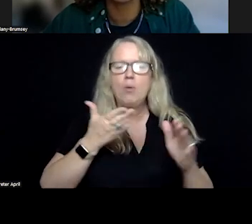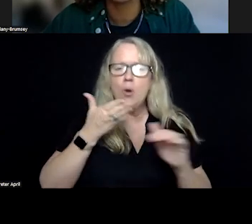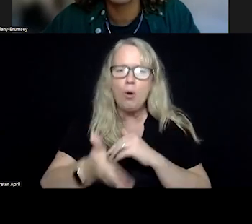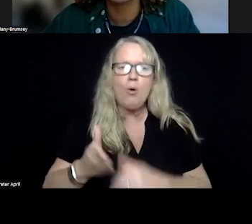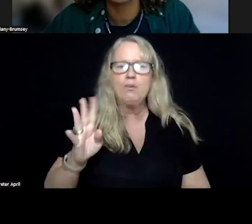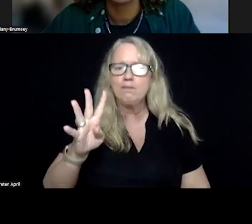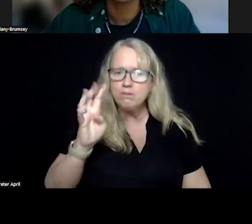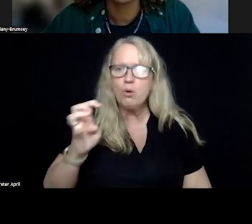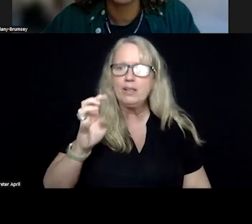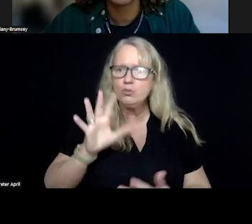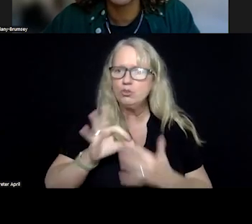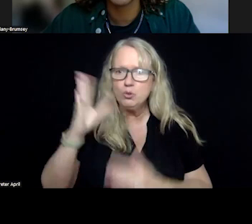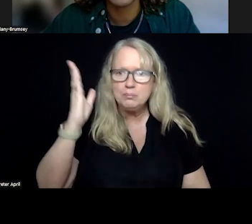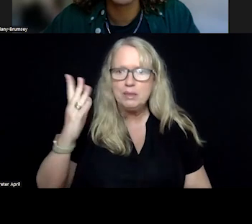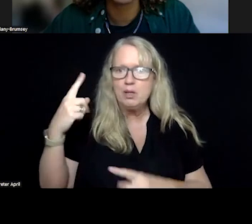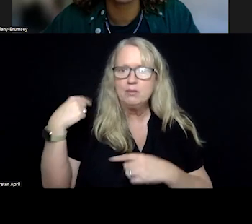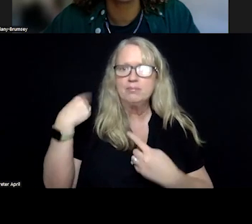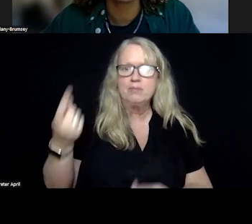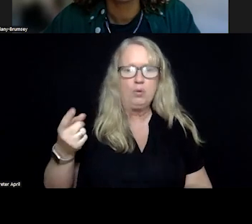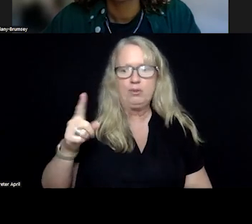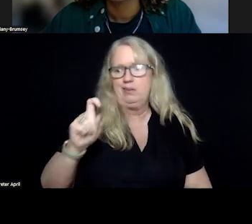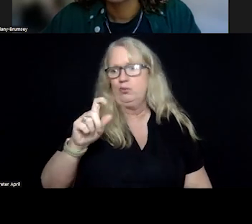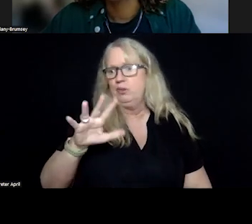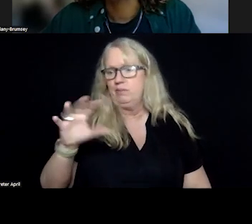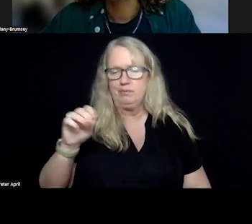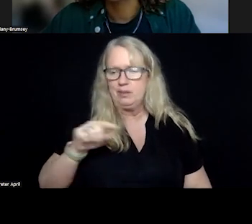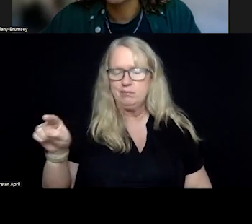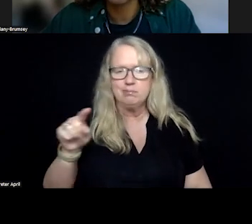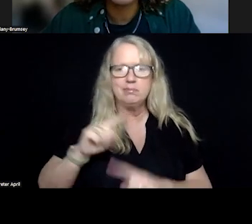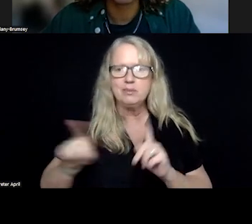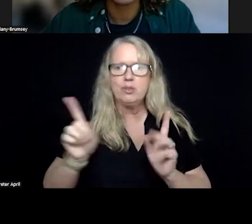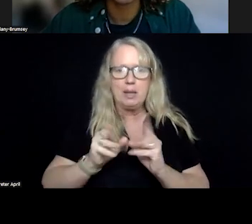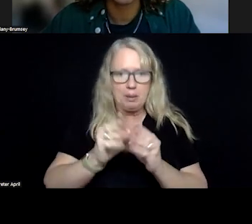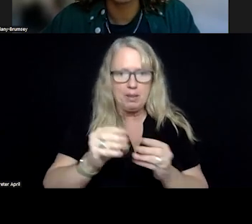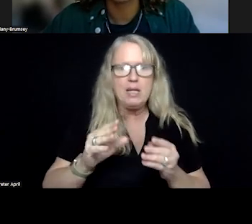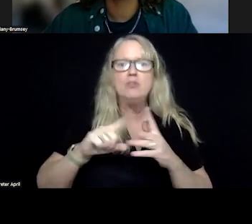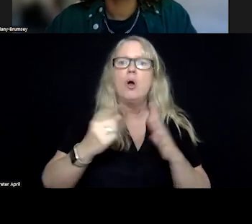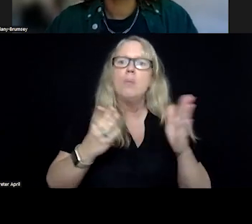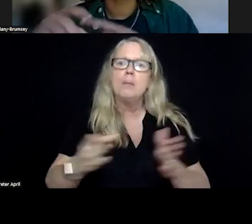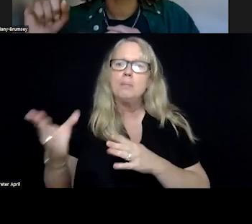OVER THE LAST 150 OR SO EPISODE AND STARTING TO PLAN FOR NEXT YEAR. SO IF YOU HAVE IDEAS